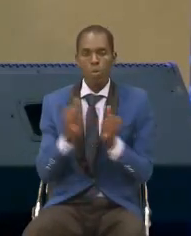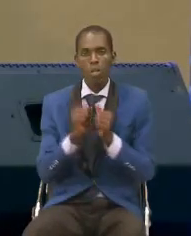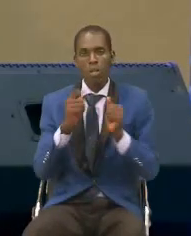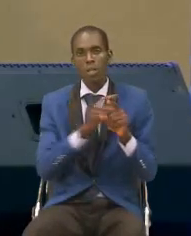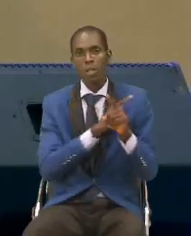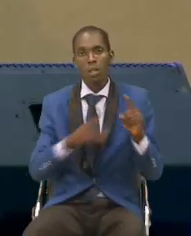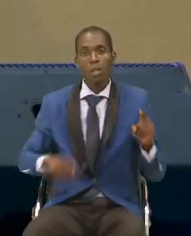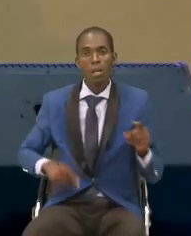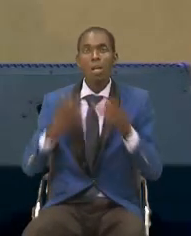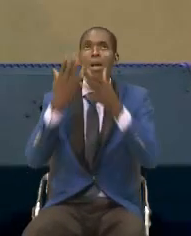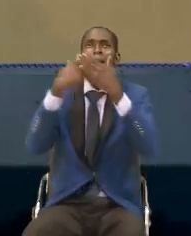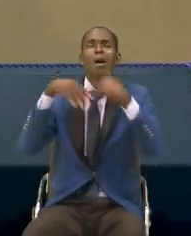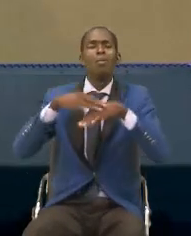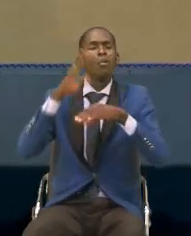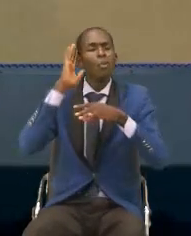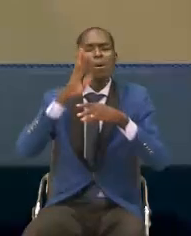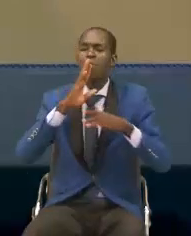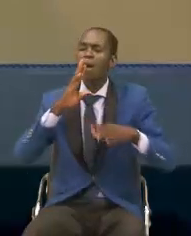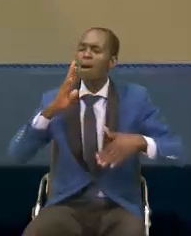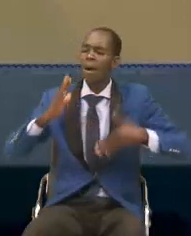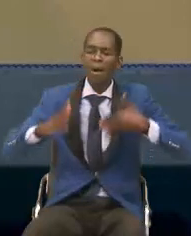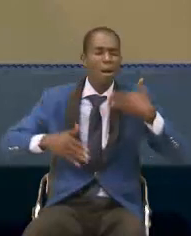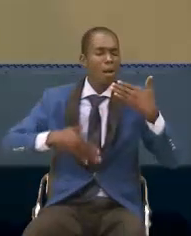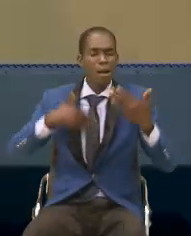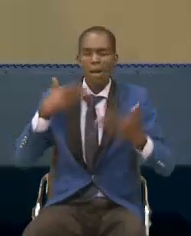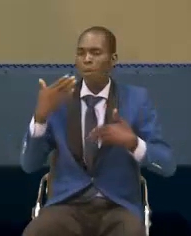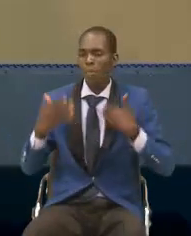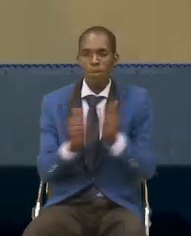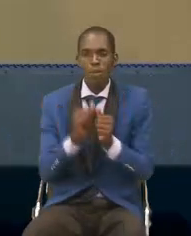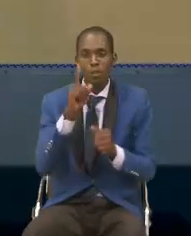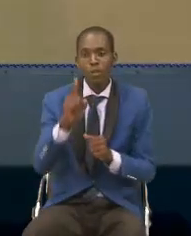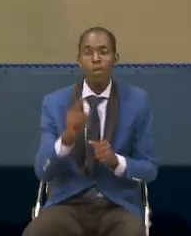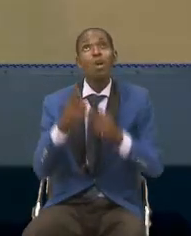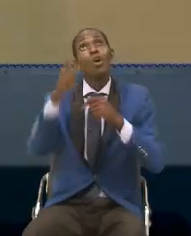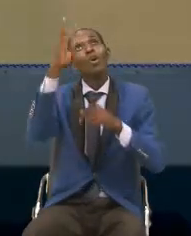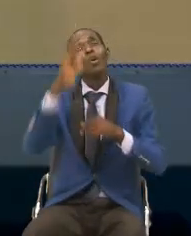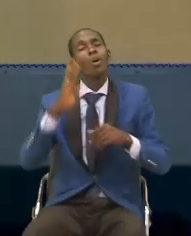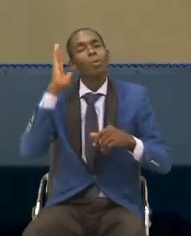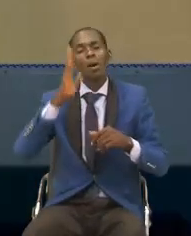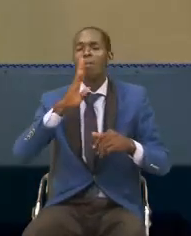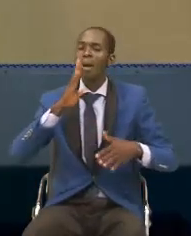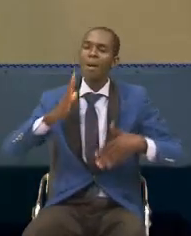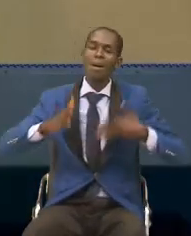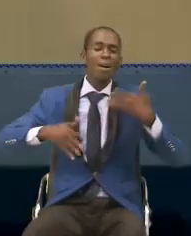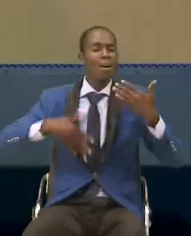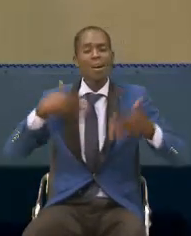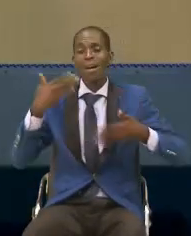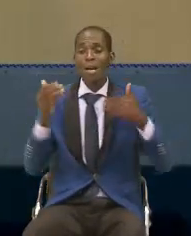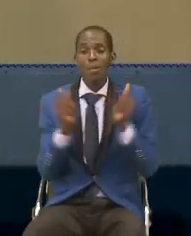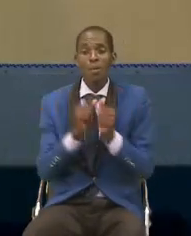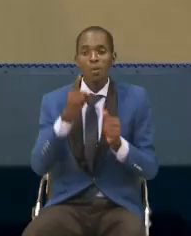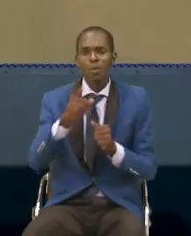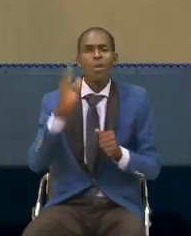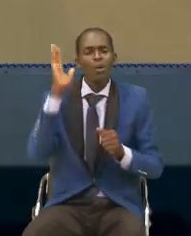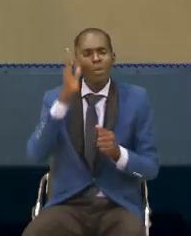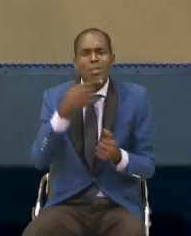i'm going to abide with the lord and then heaven will be so happy with you god will be so happy